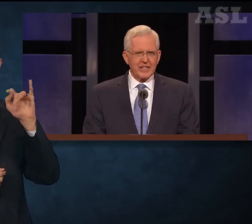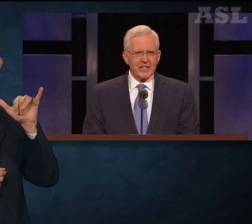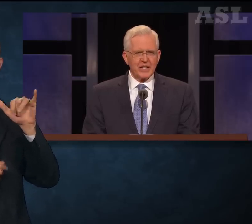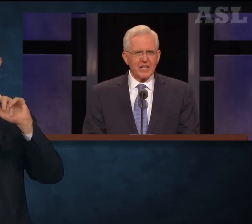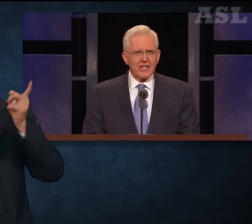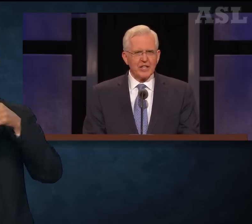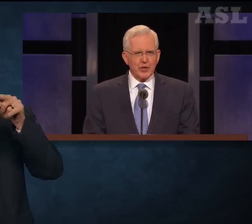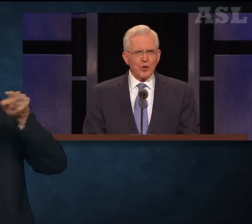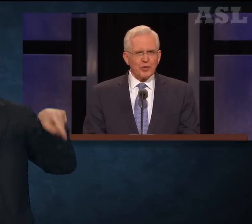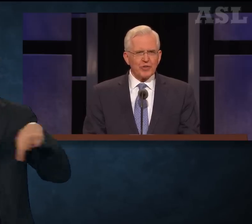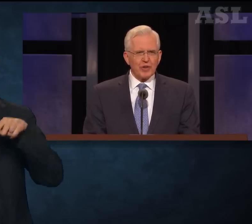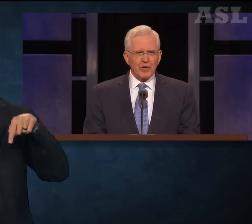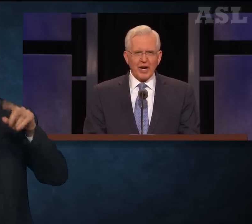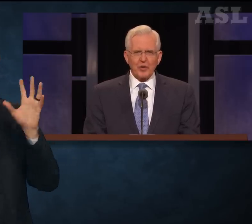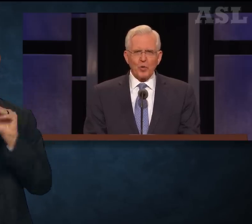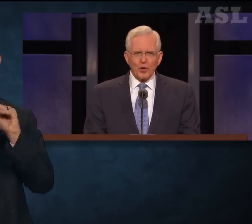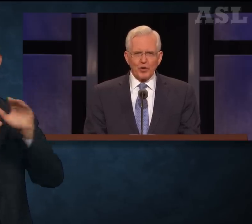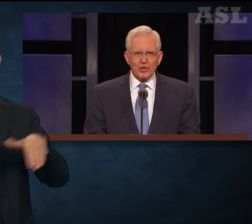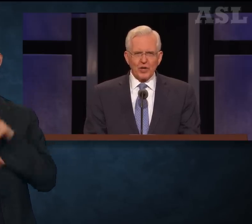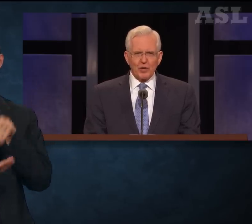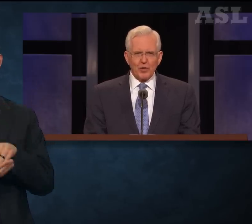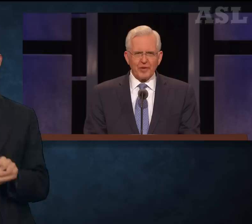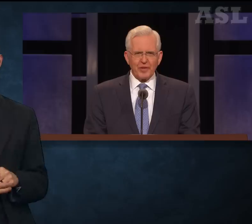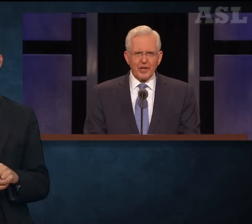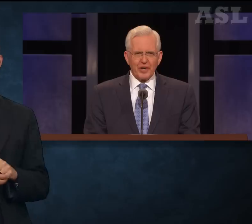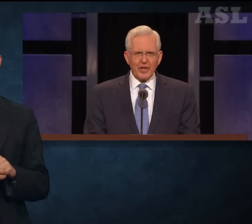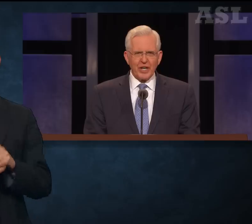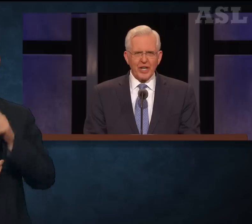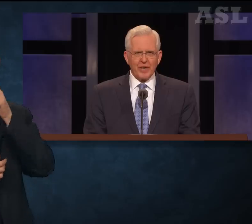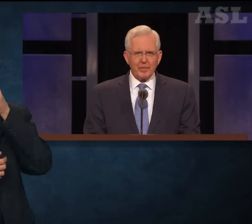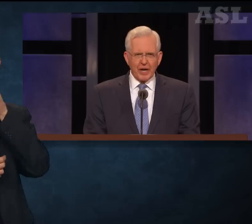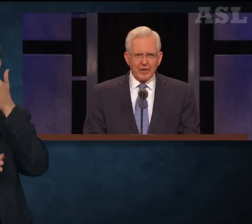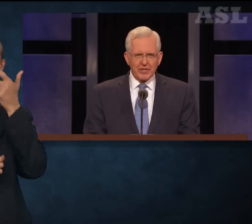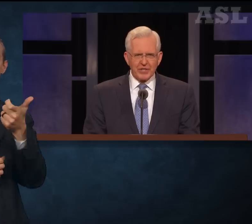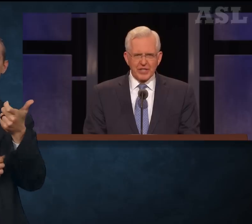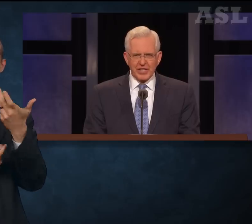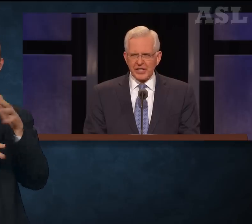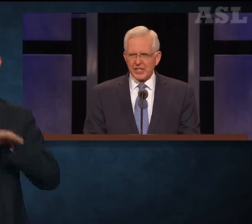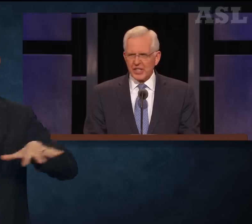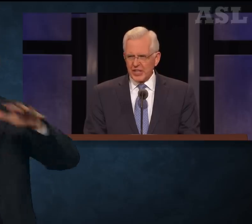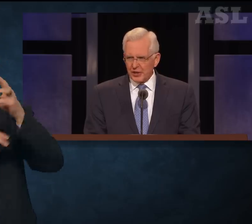TEMPLE SQUARE IN SALT LAKE